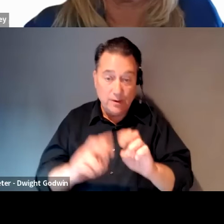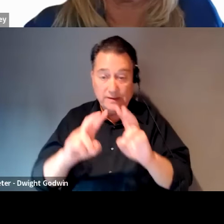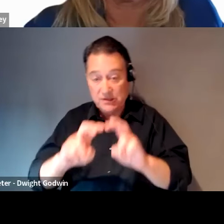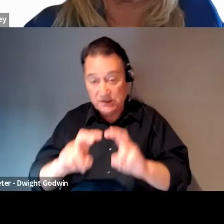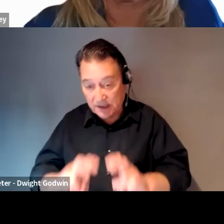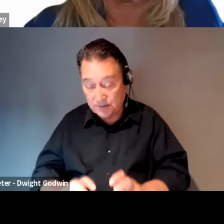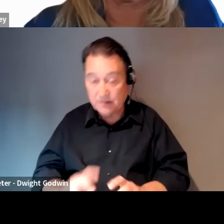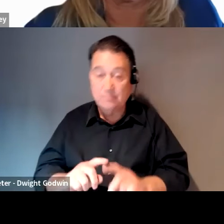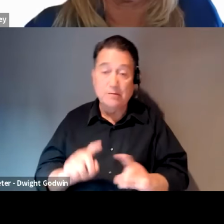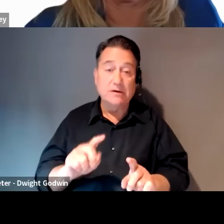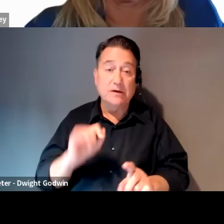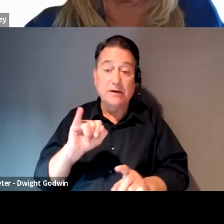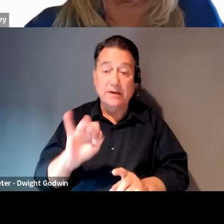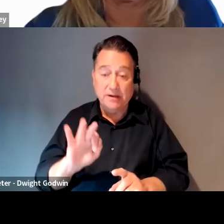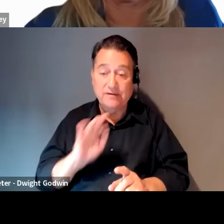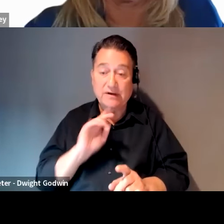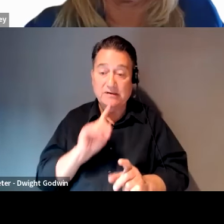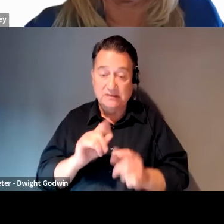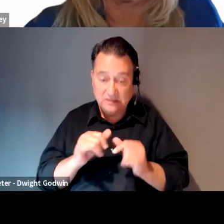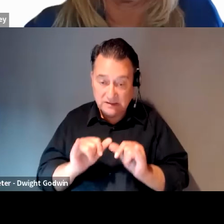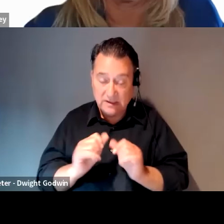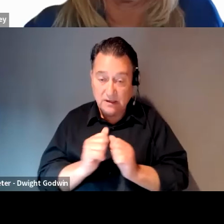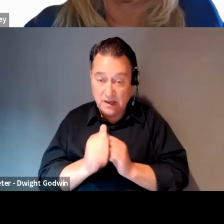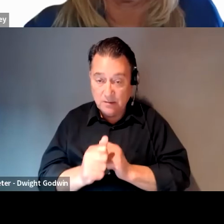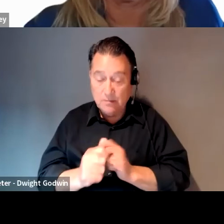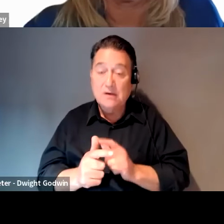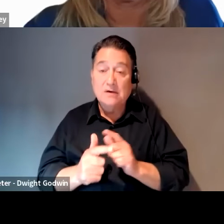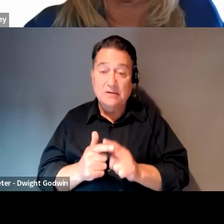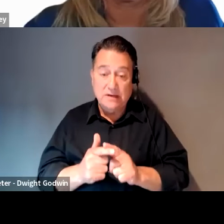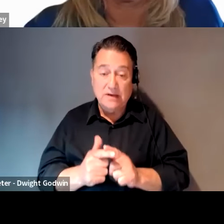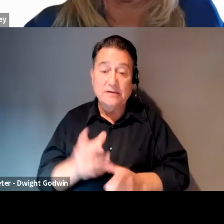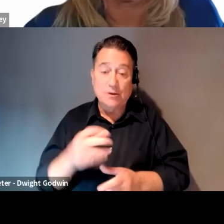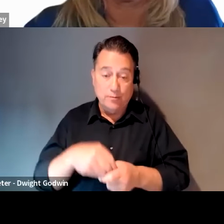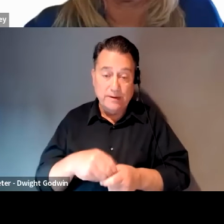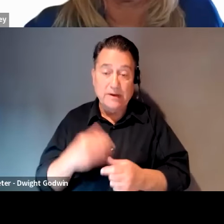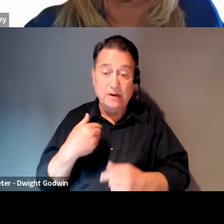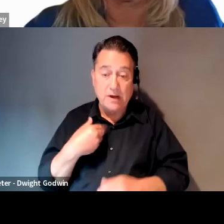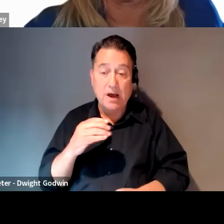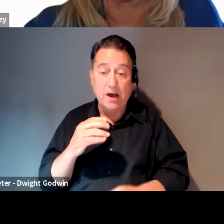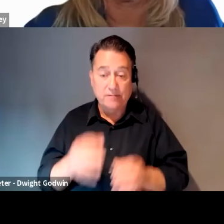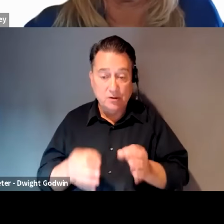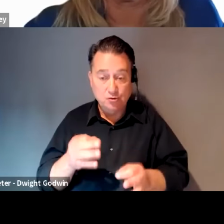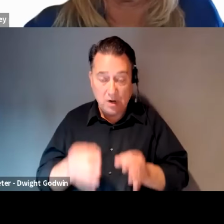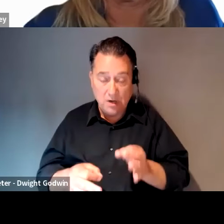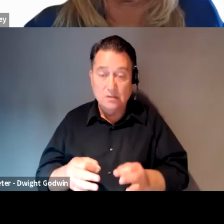But if it's otherwise eligible, then they'll be in or we'll have a case, a trial and the case will be resolved.